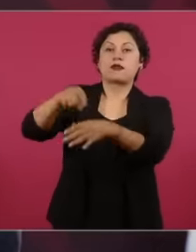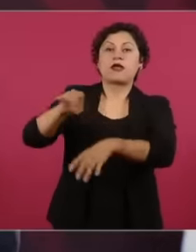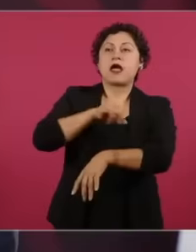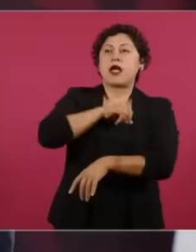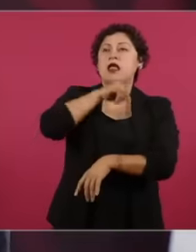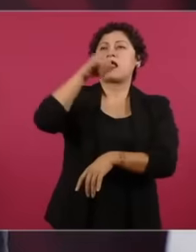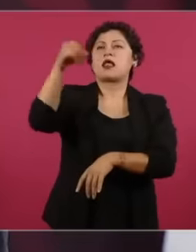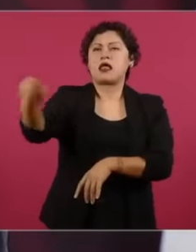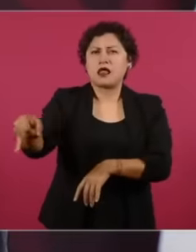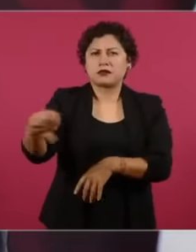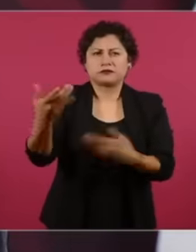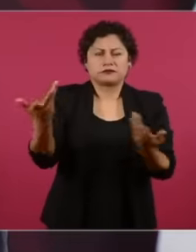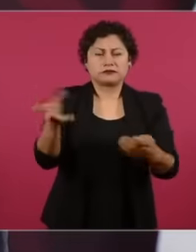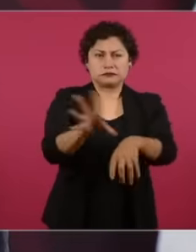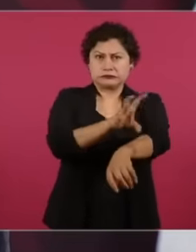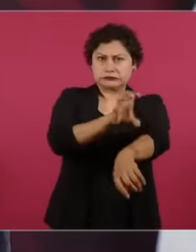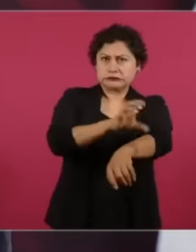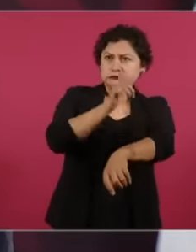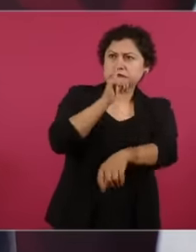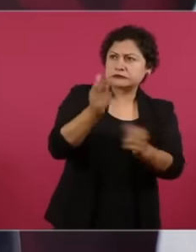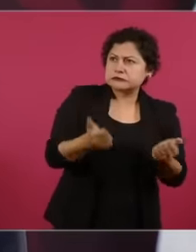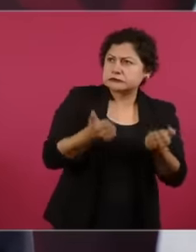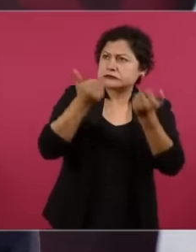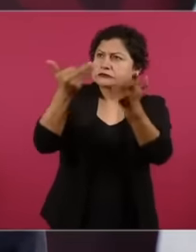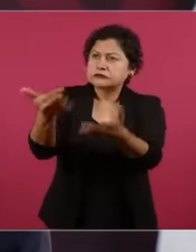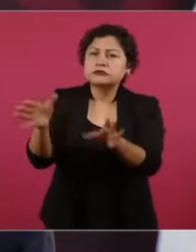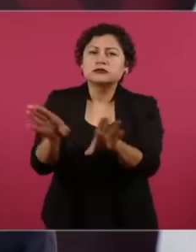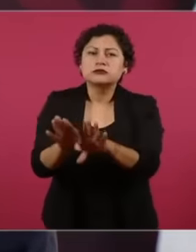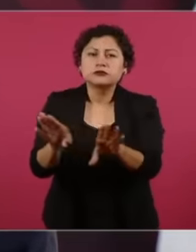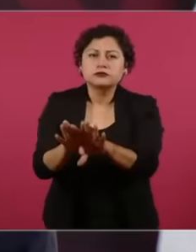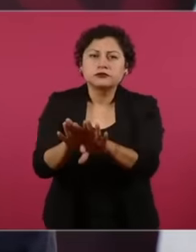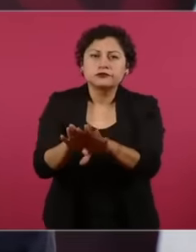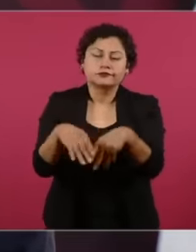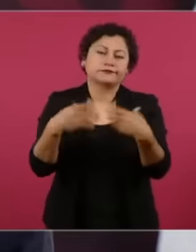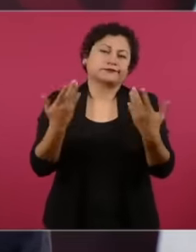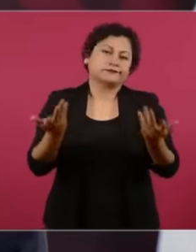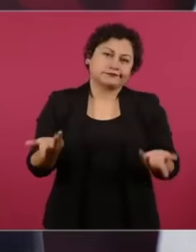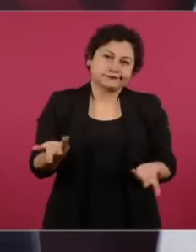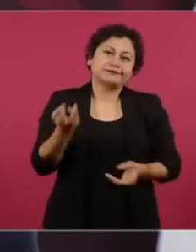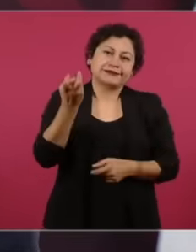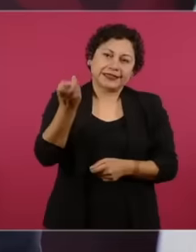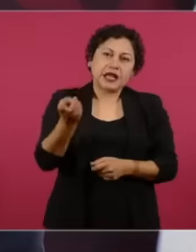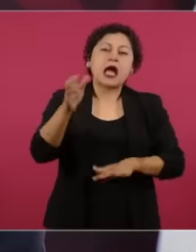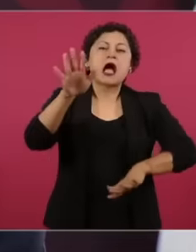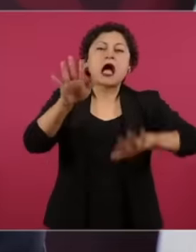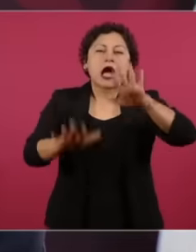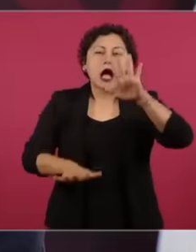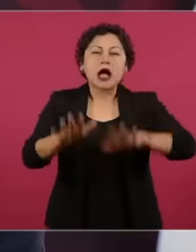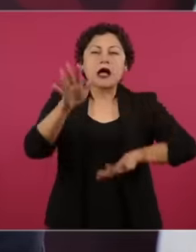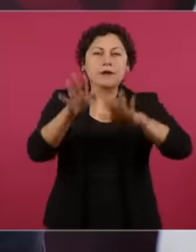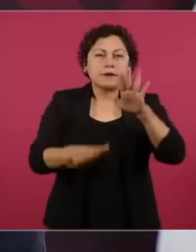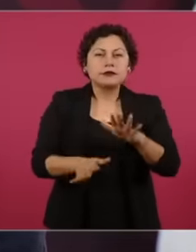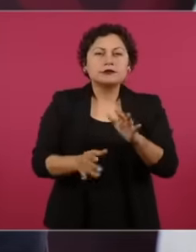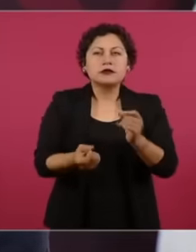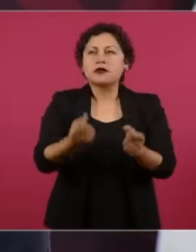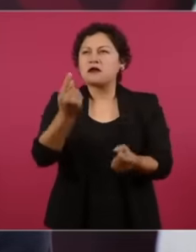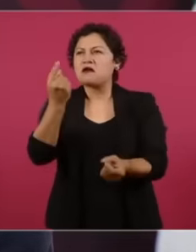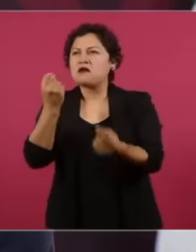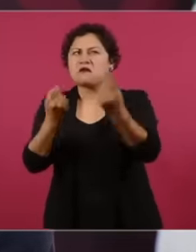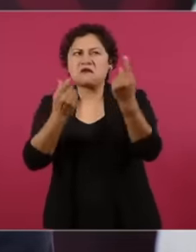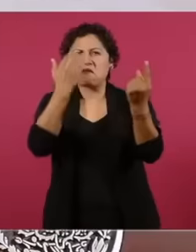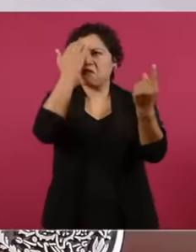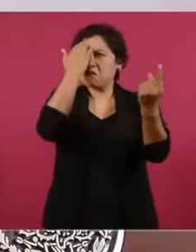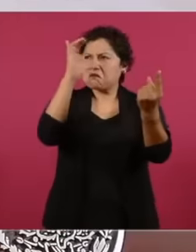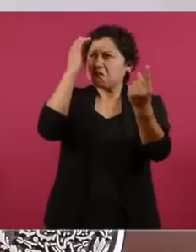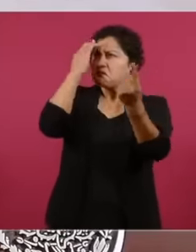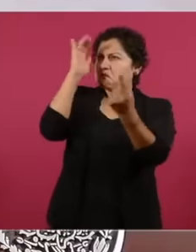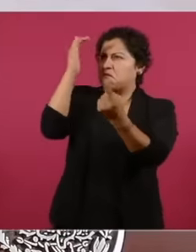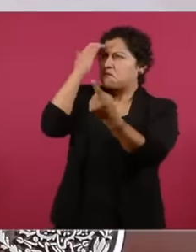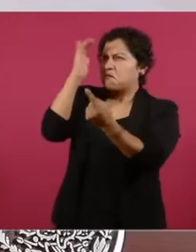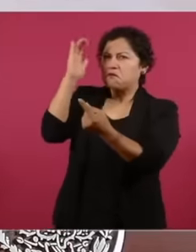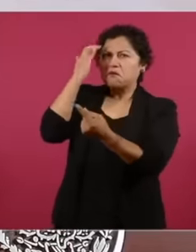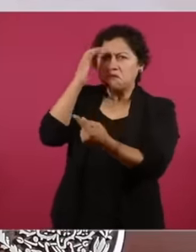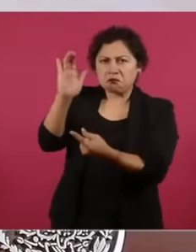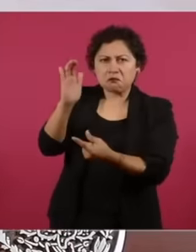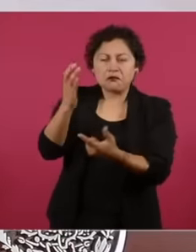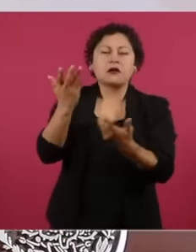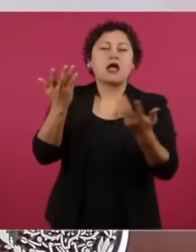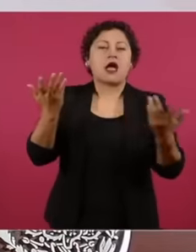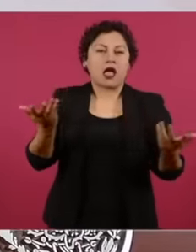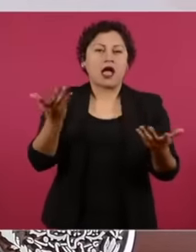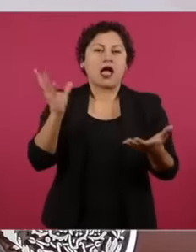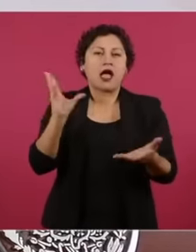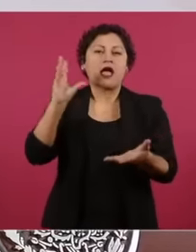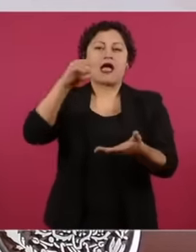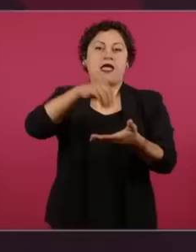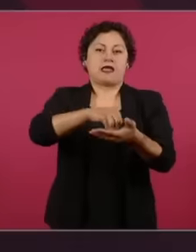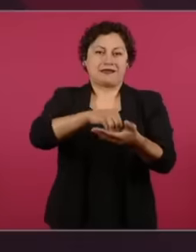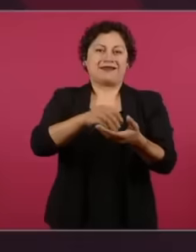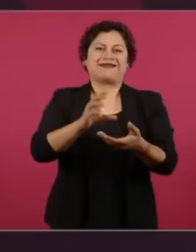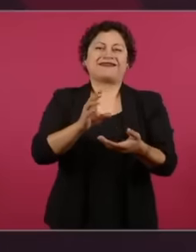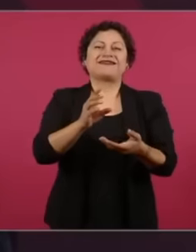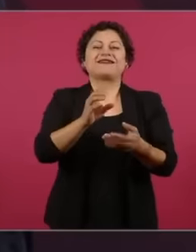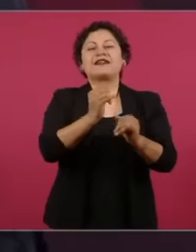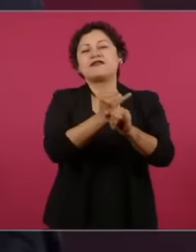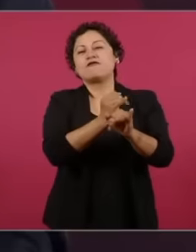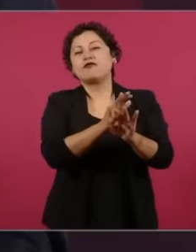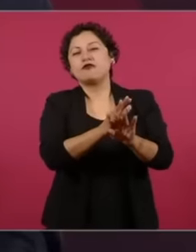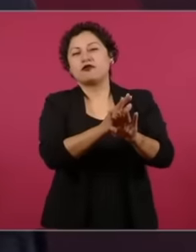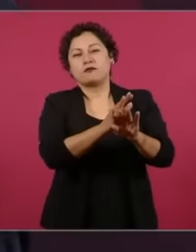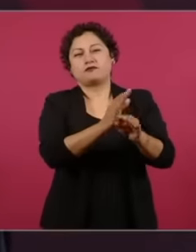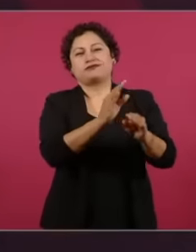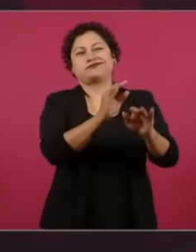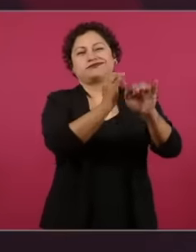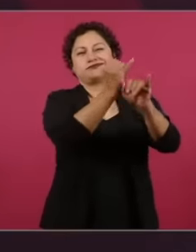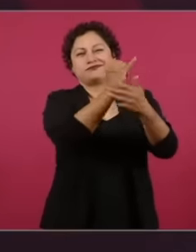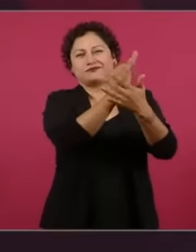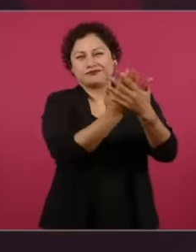time for the entire report that I am going to render on the first of September, since it is very punctual